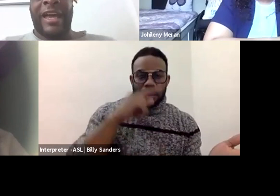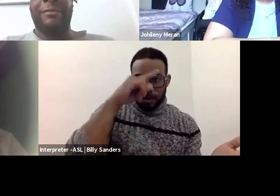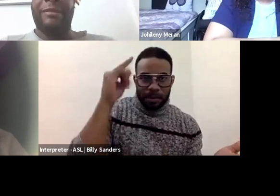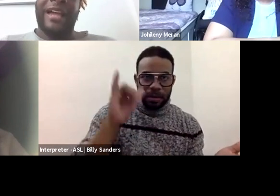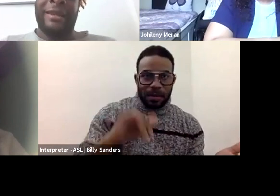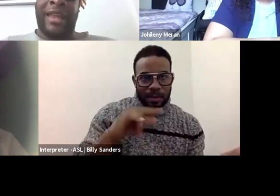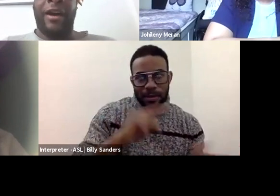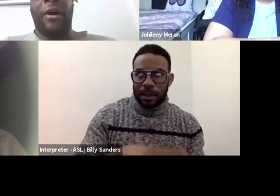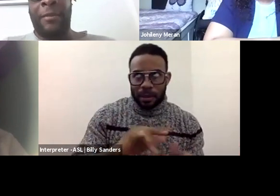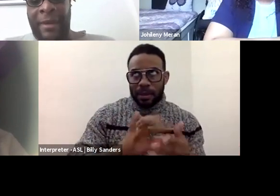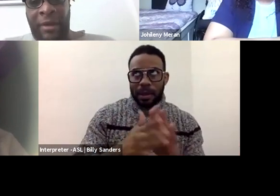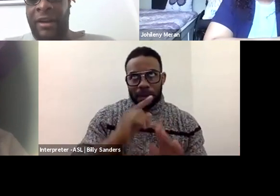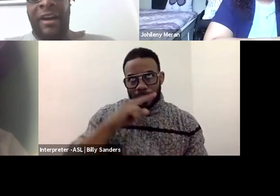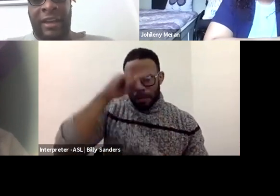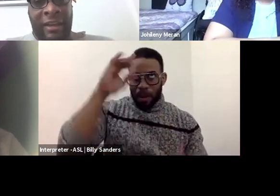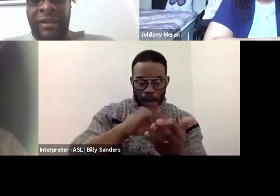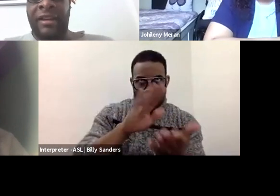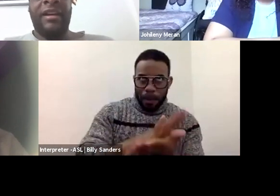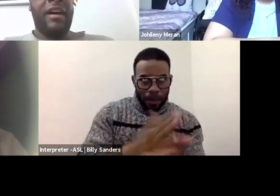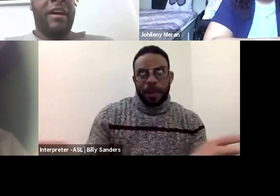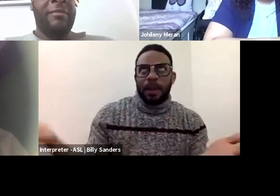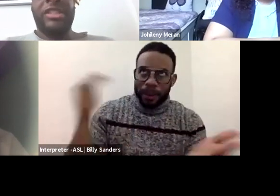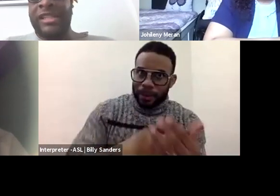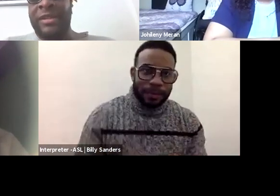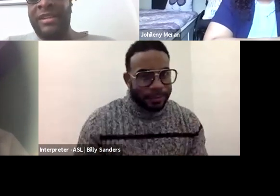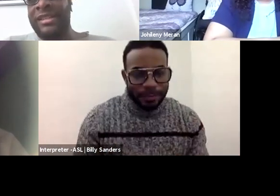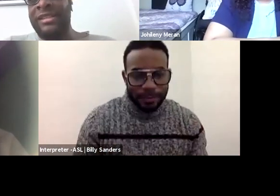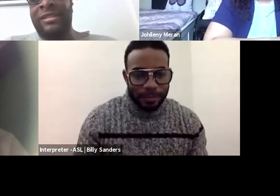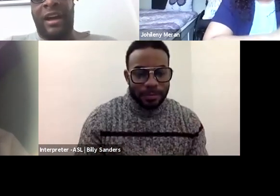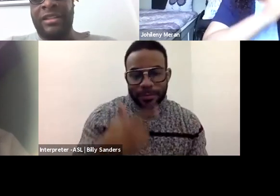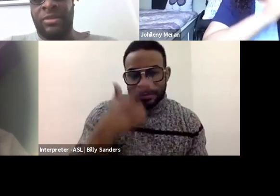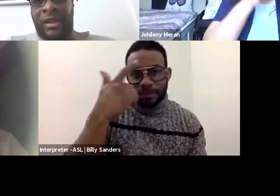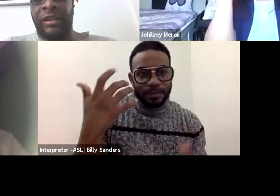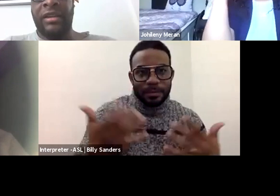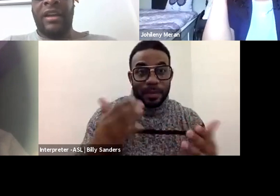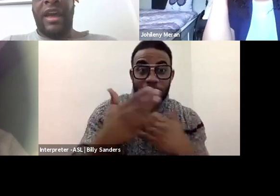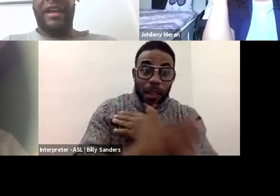It is time to be blackity black on the paper again just because the country was having